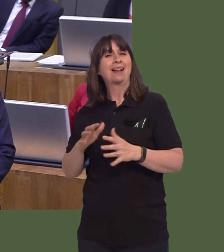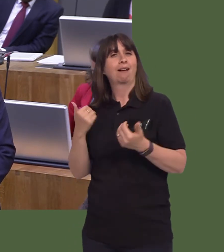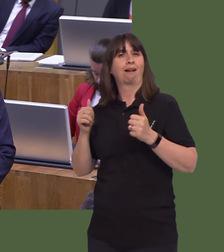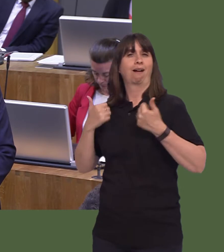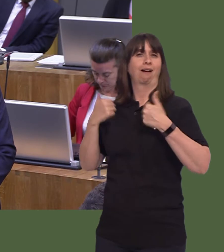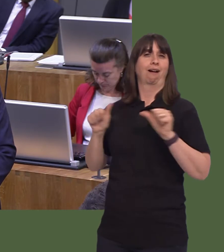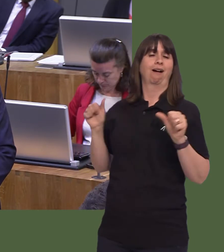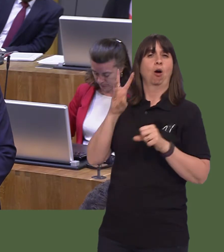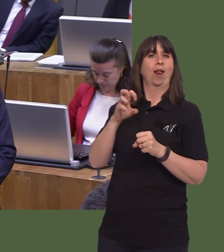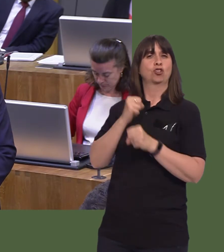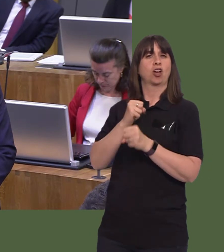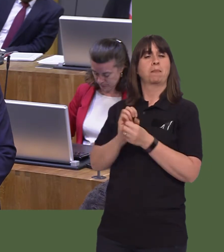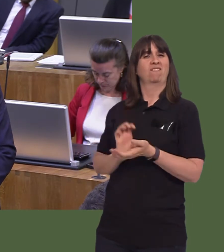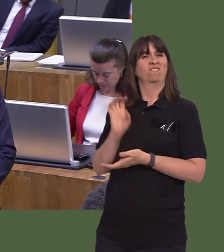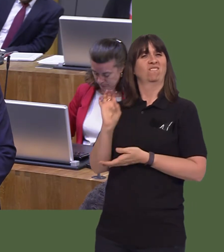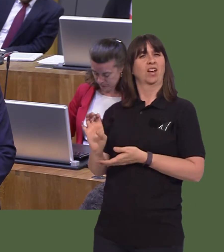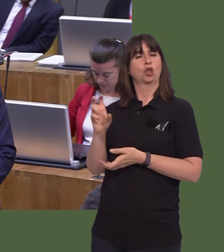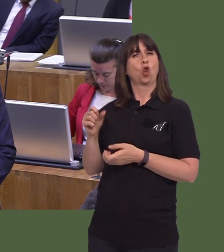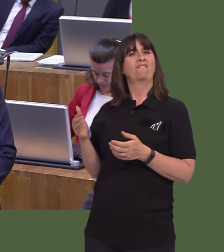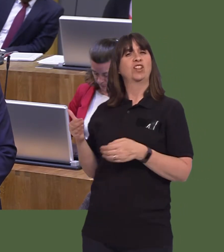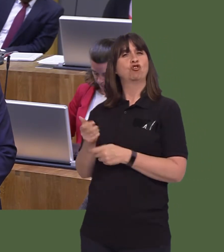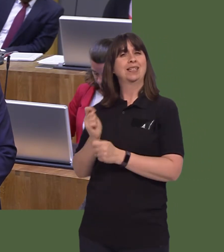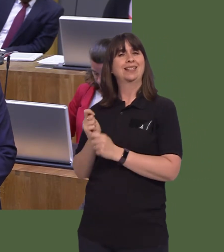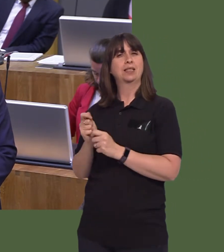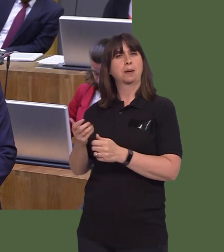by the Welsh Government through the fisheries business development advisors scheme to help